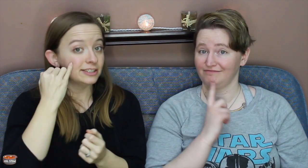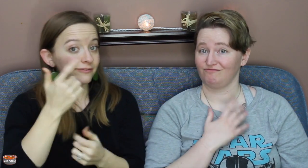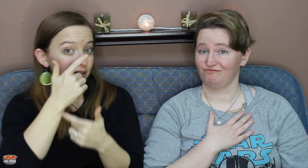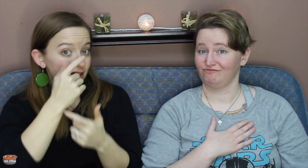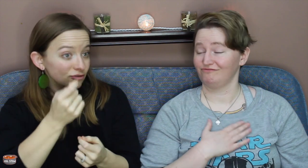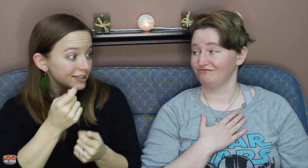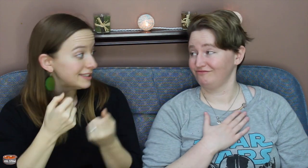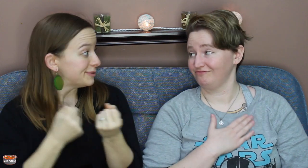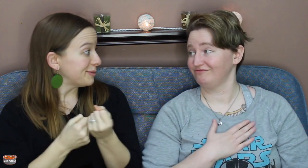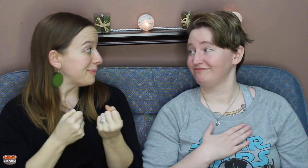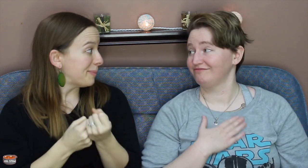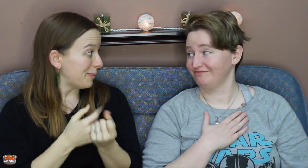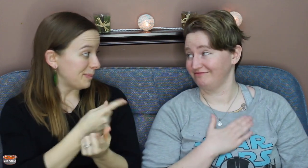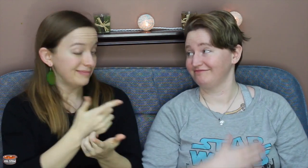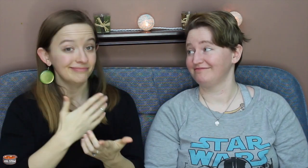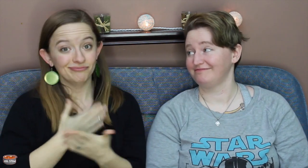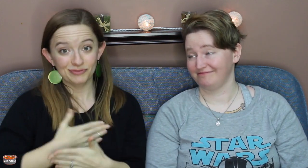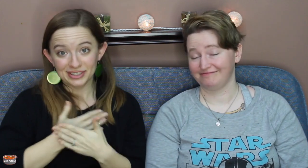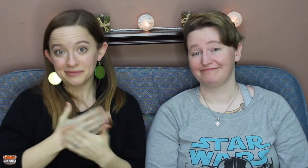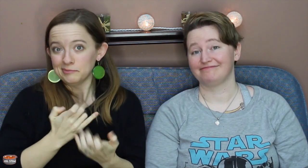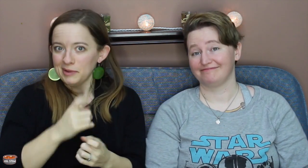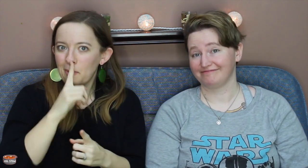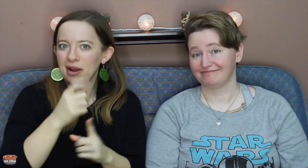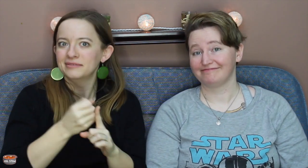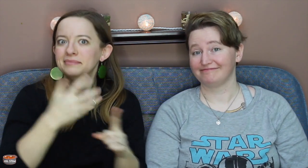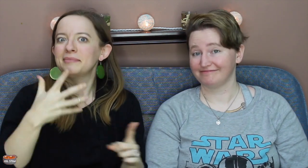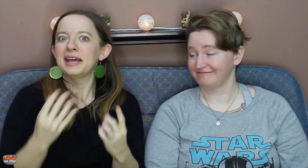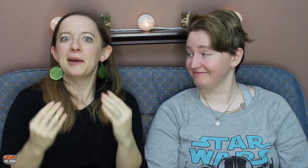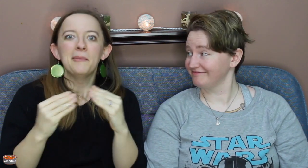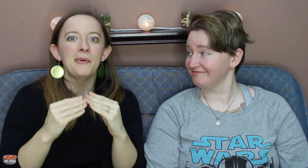a Patreon page, so if you're interested in supporting us,